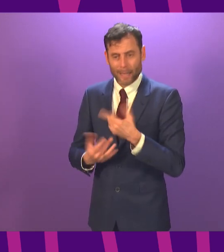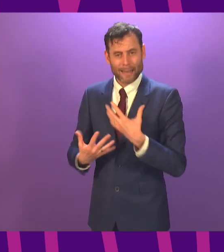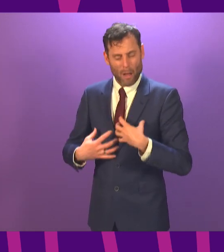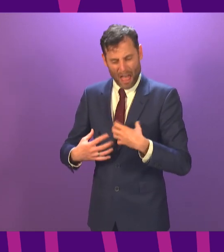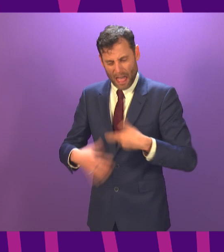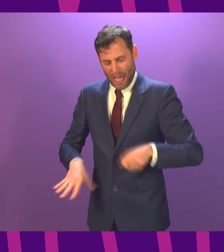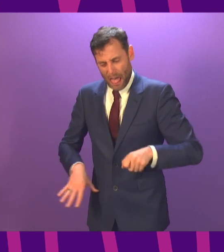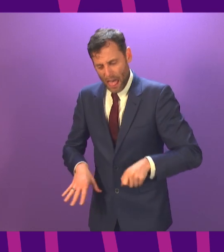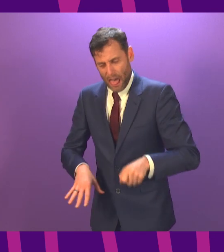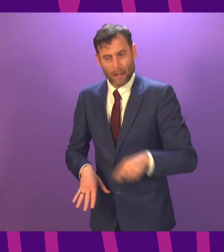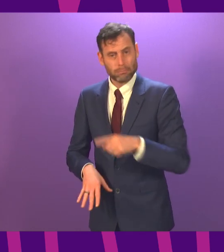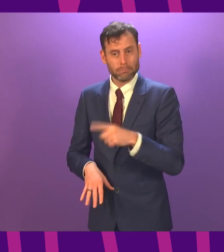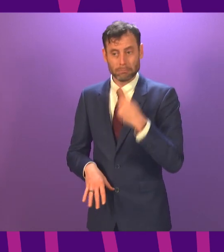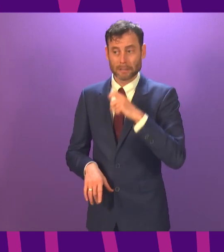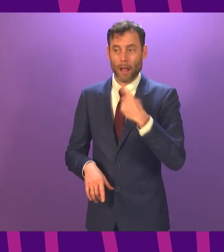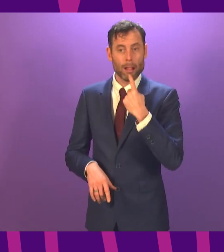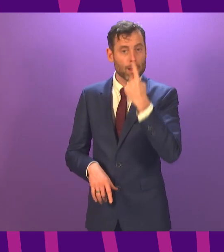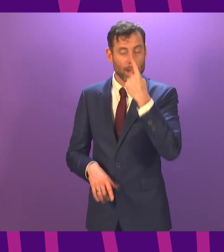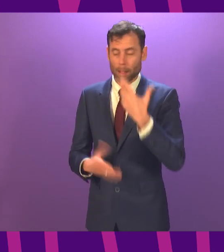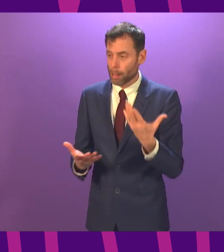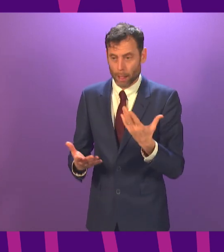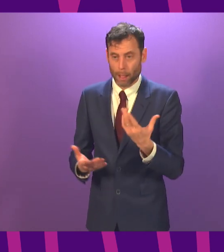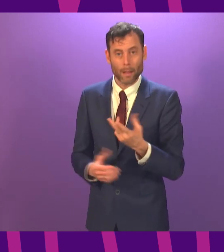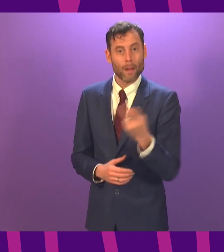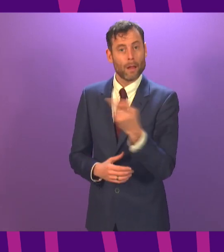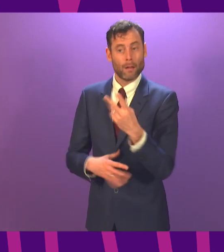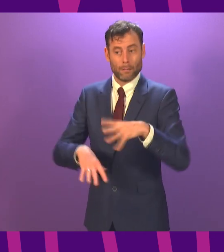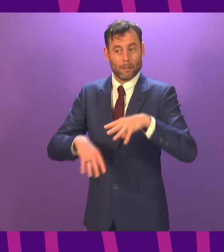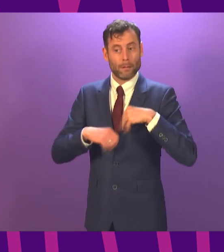clinic. Both are women, and both contracted Covid-19 at work.